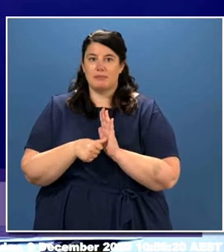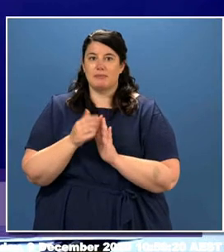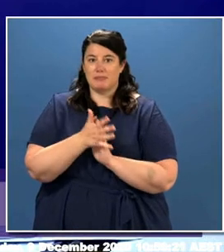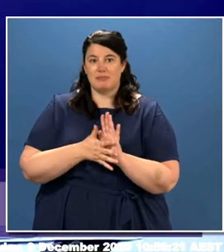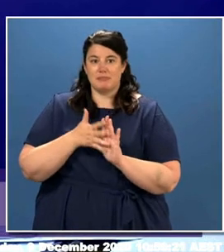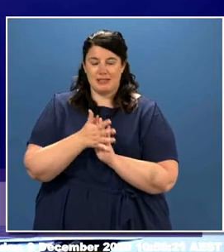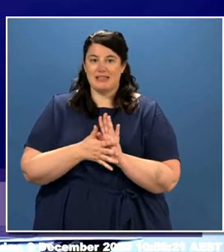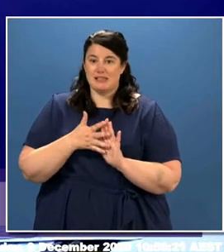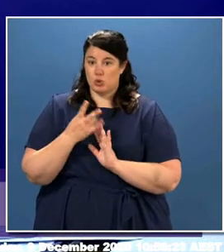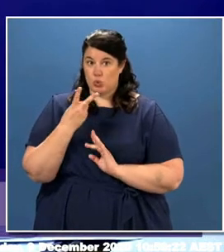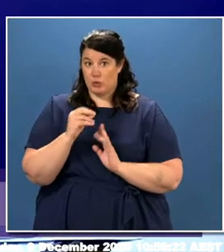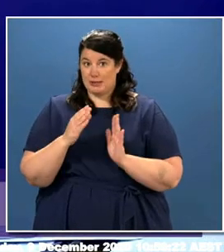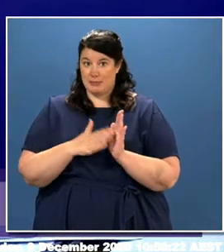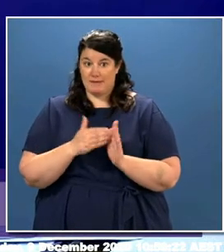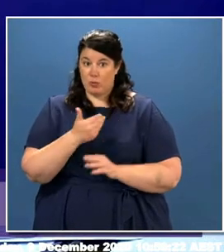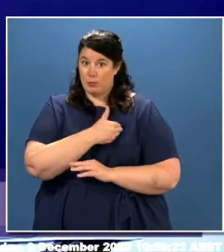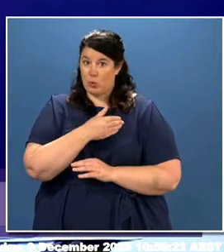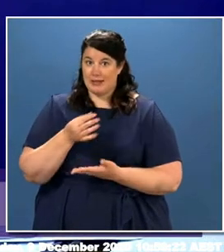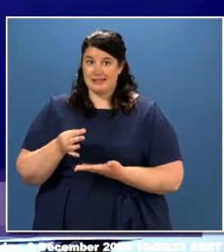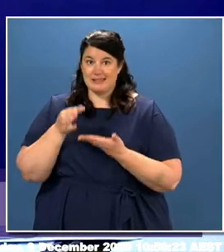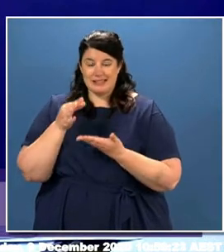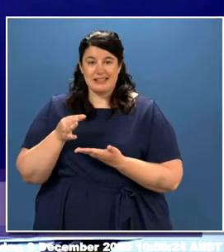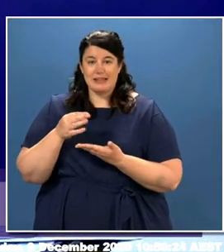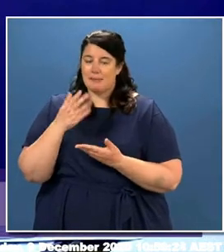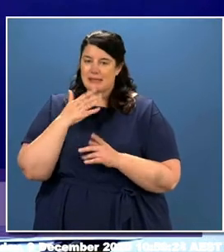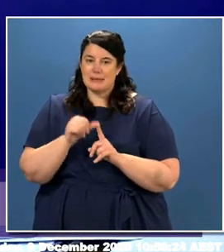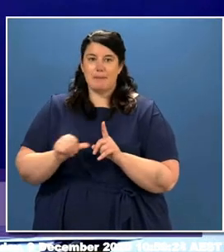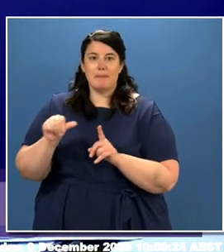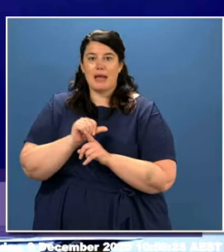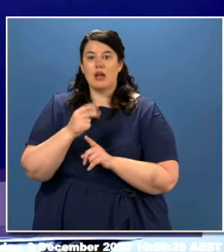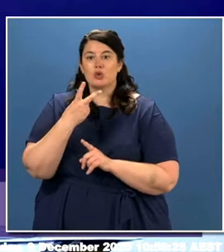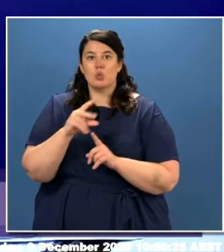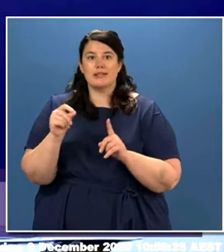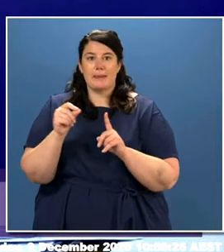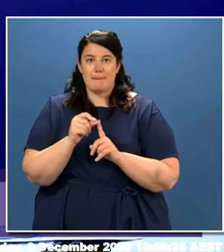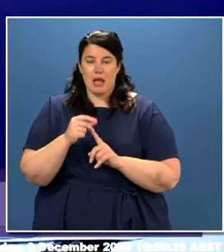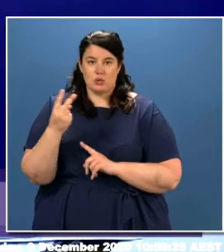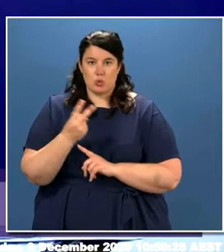for the morning tea adjournment, so if we come back at 11:20, Sydney time,